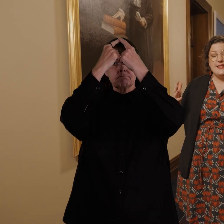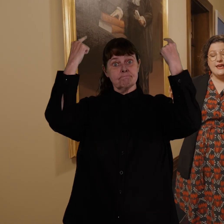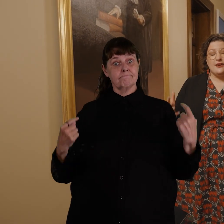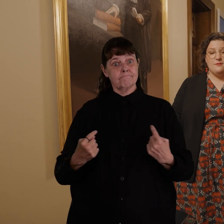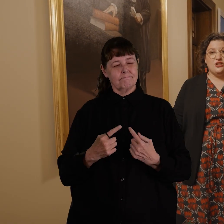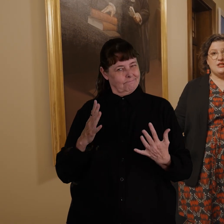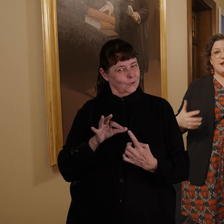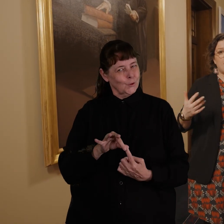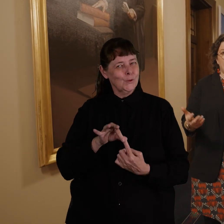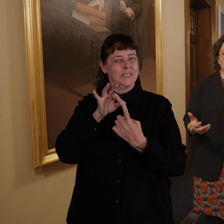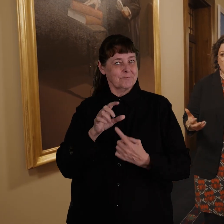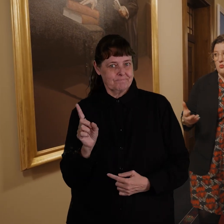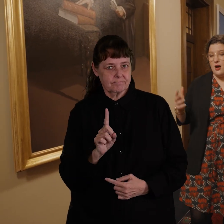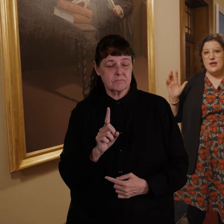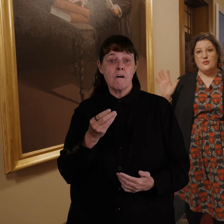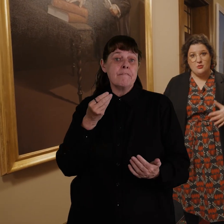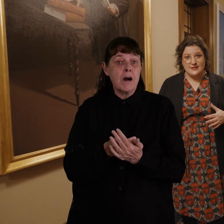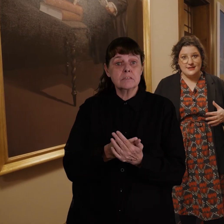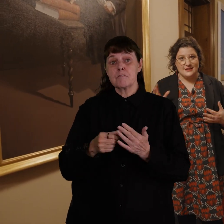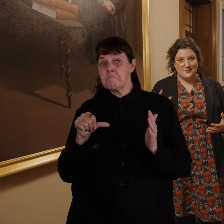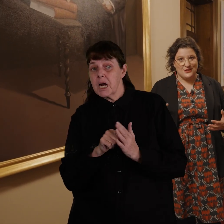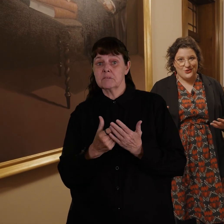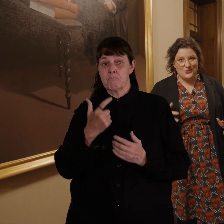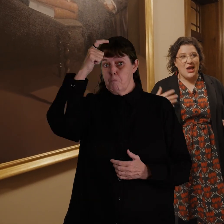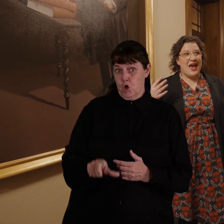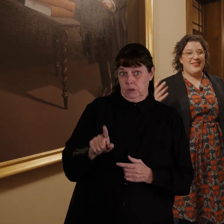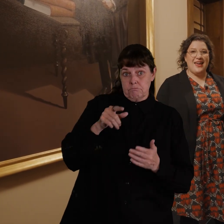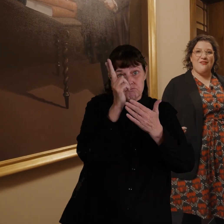that they're commissioned and paid for by the presidents themselves, and they